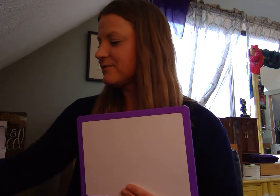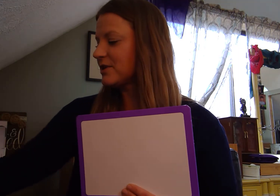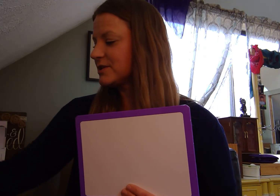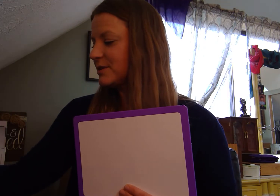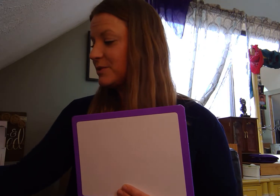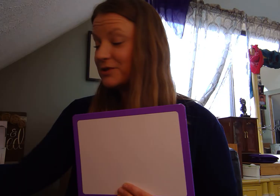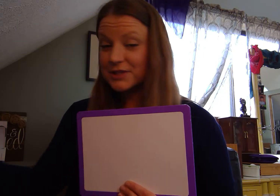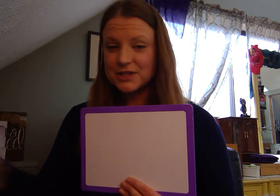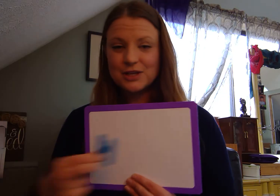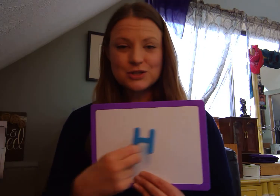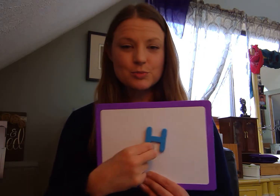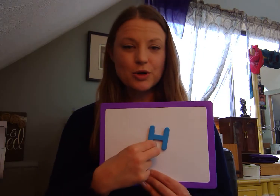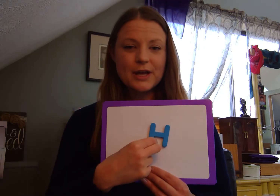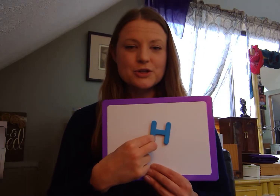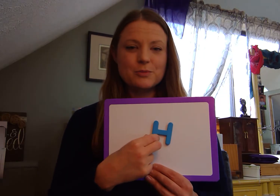"H" is very similar to "G" just bring out your